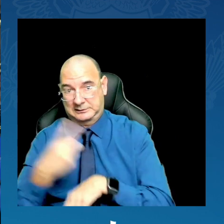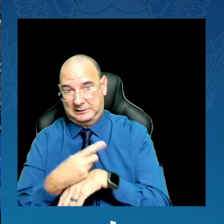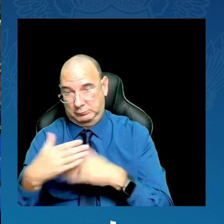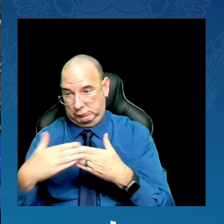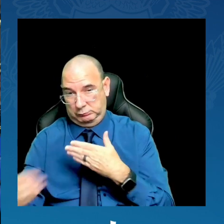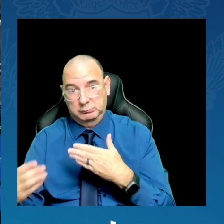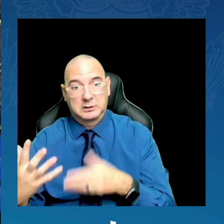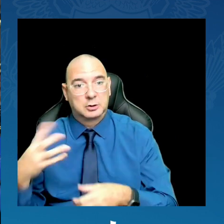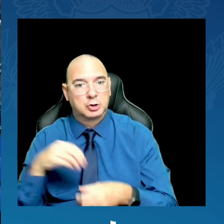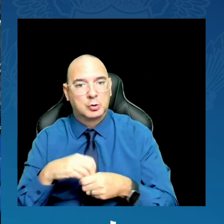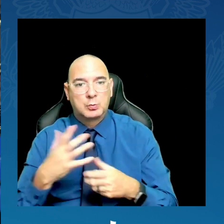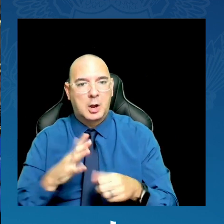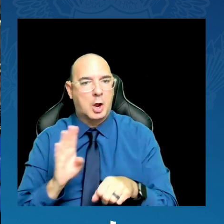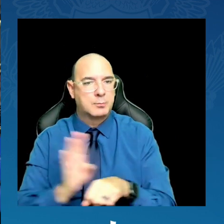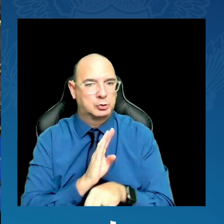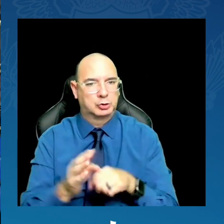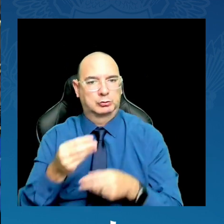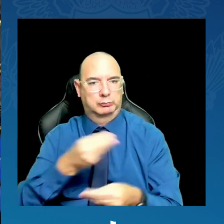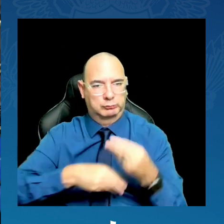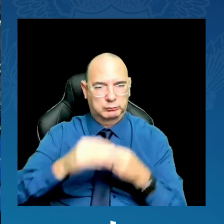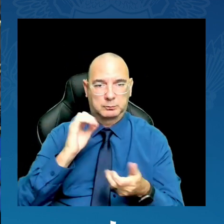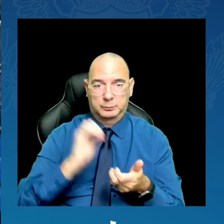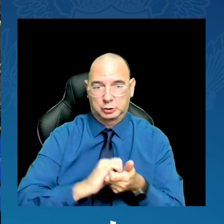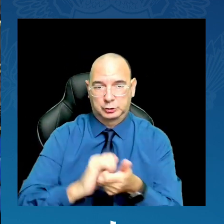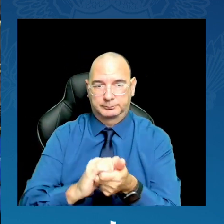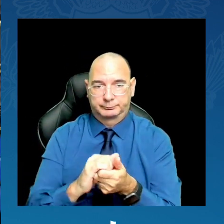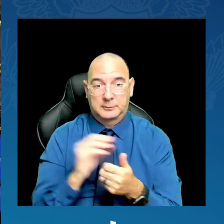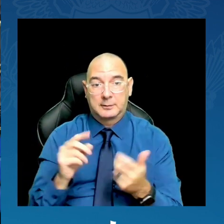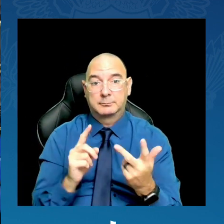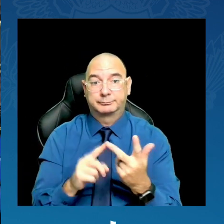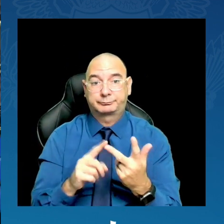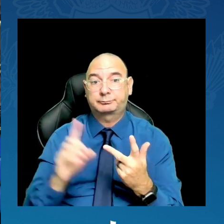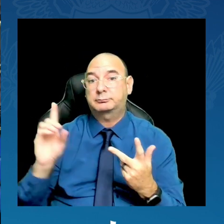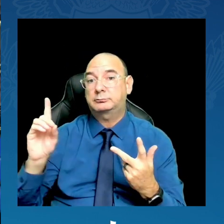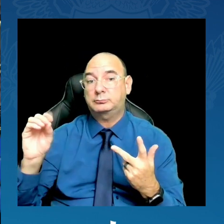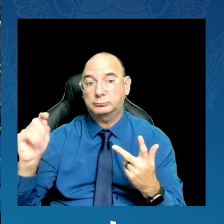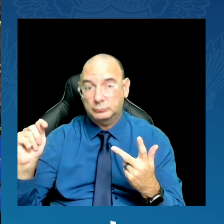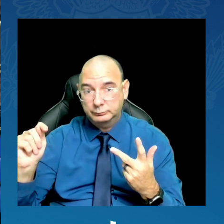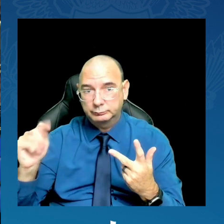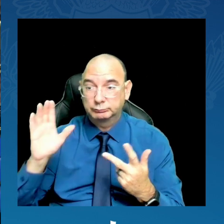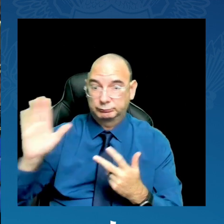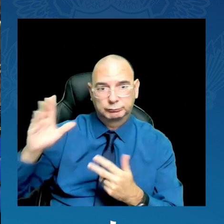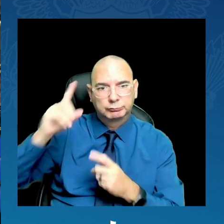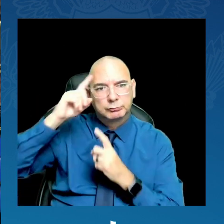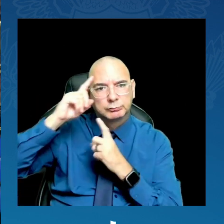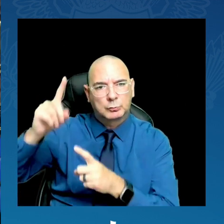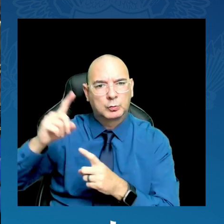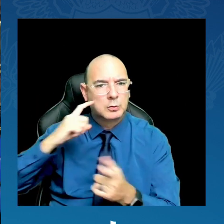and then for the Department of Transportation to identify interim steps within the next year